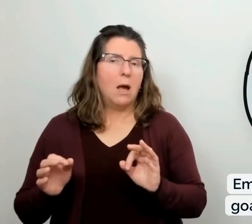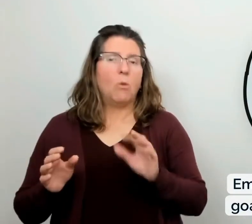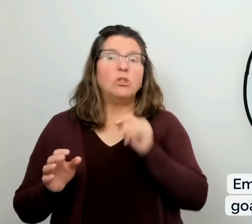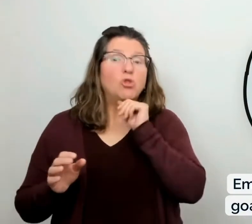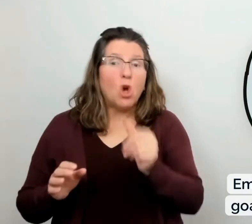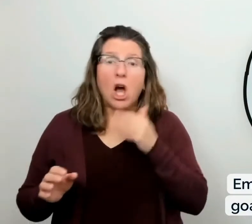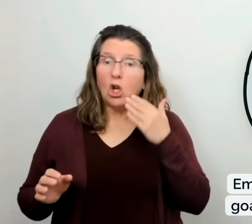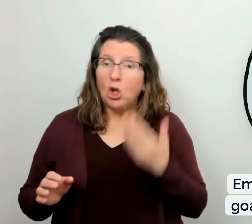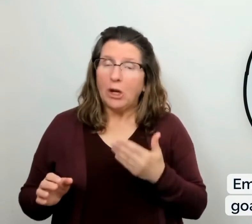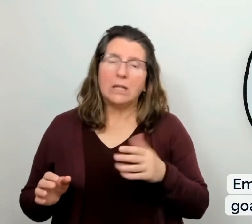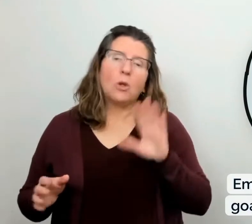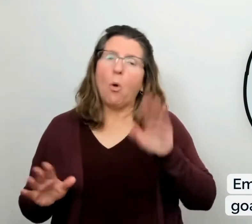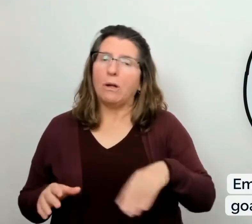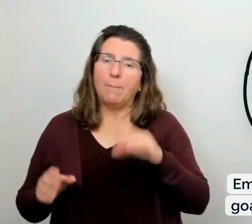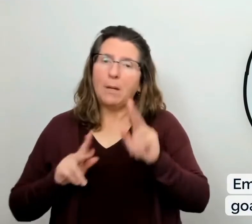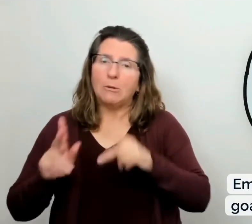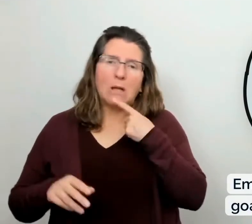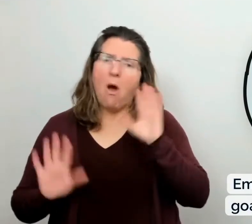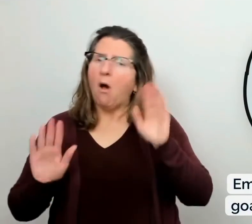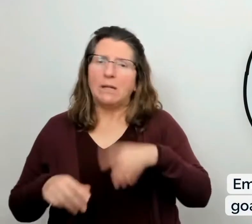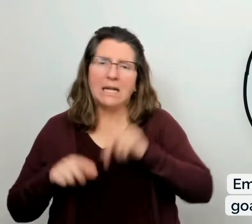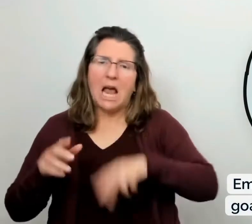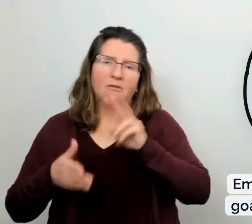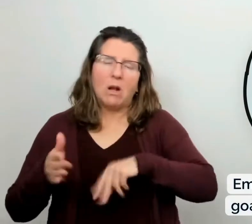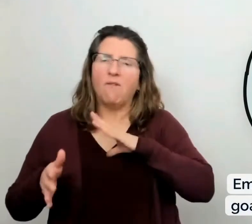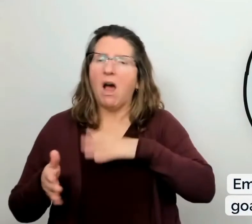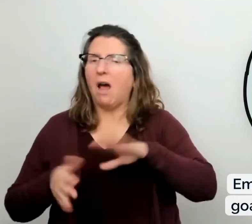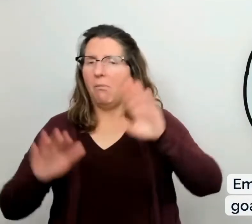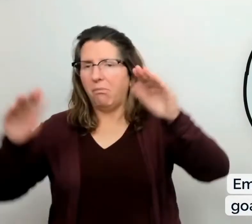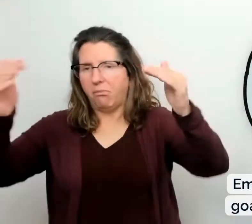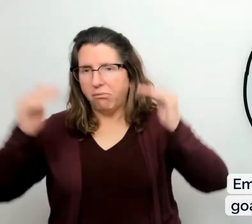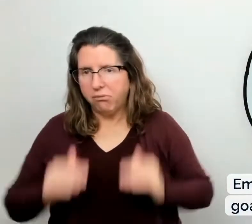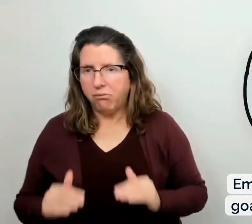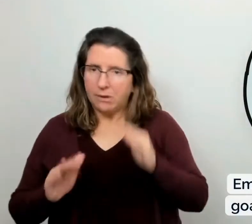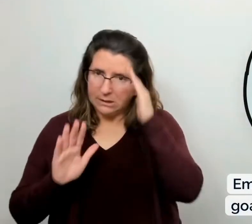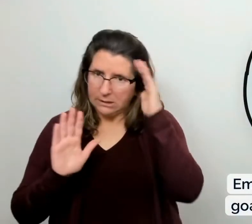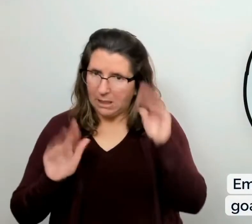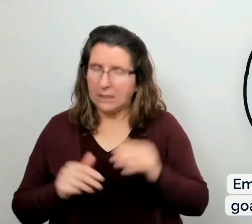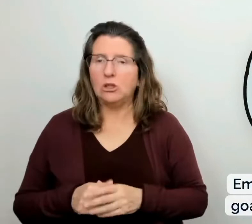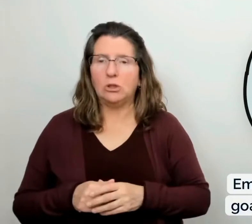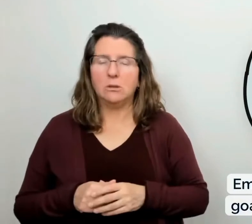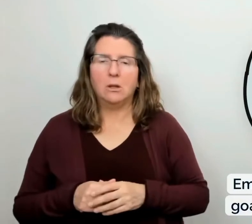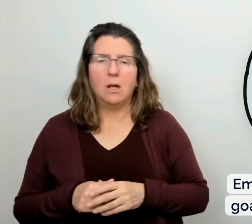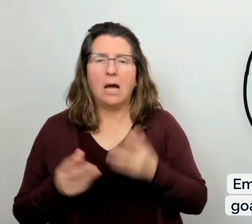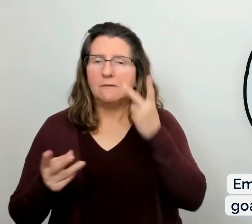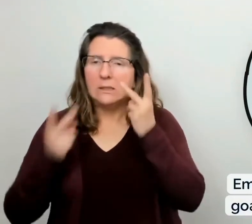But what's not okay is to exempt them from reading or writing because of our low expectations.